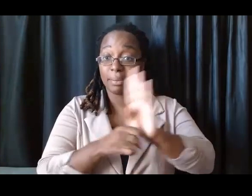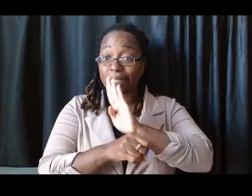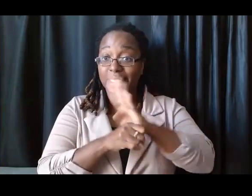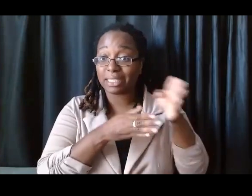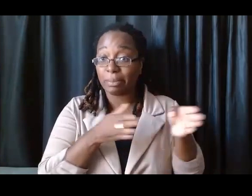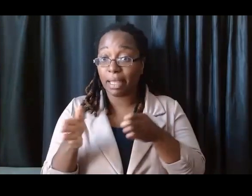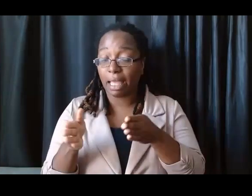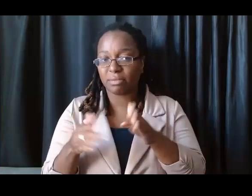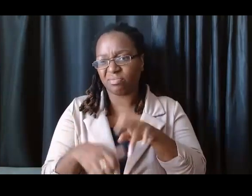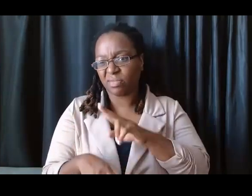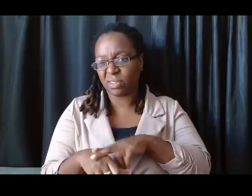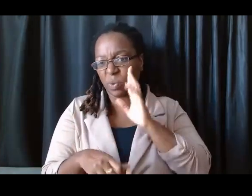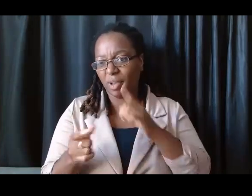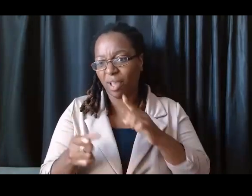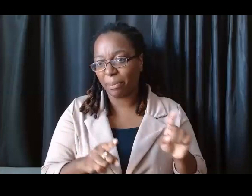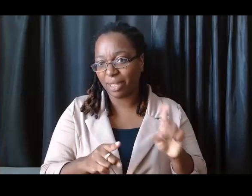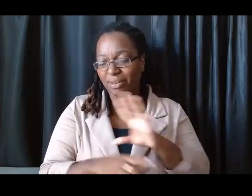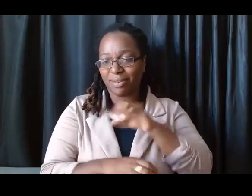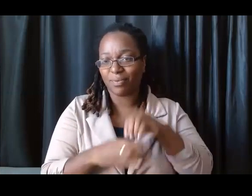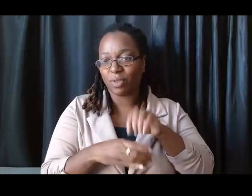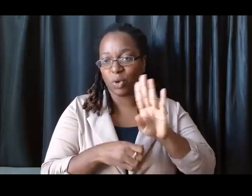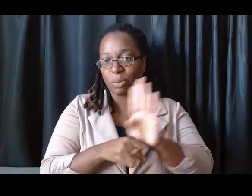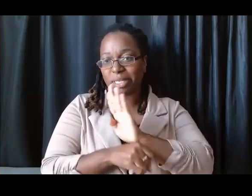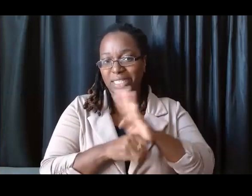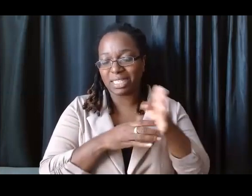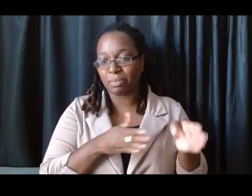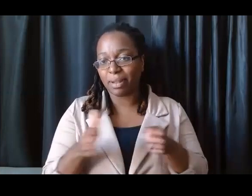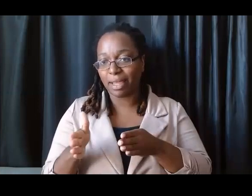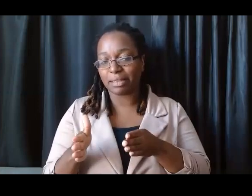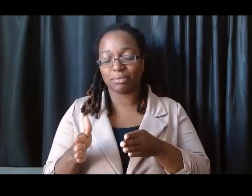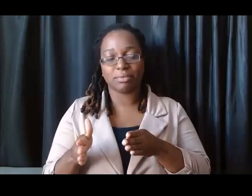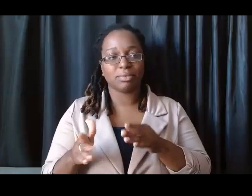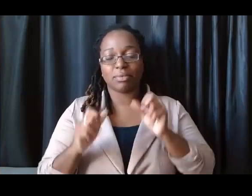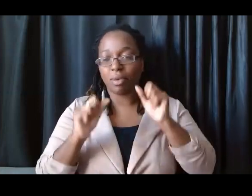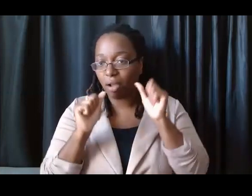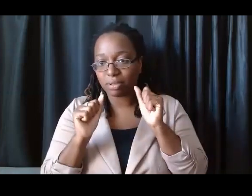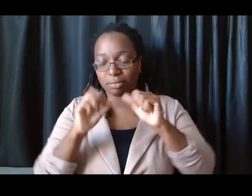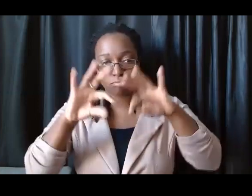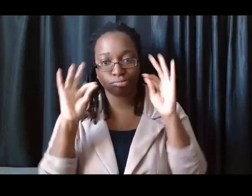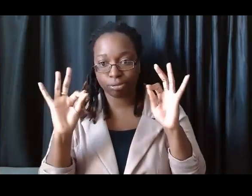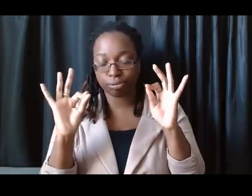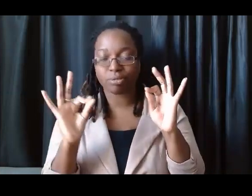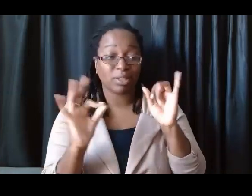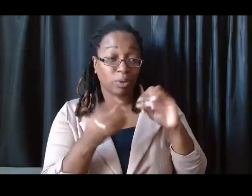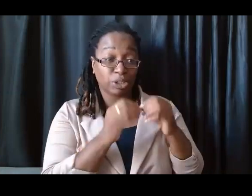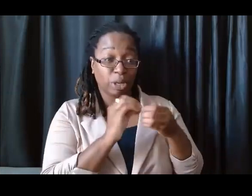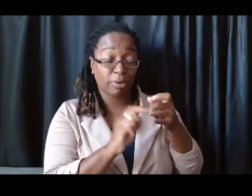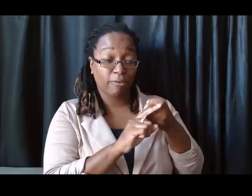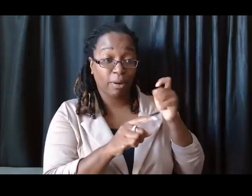to be doing that as part of the business plan. That's awesome. That's great. You can take the numbers you have in your business plan and share that with social security.